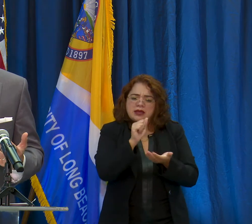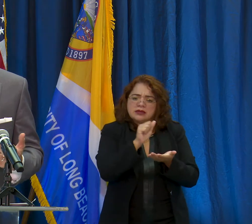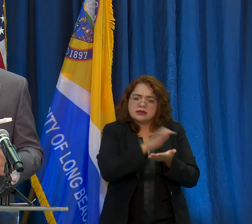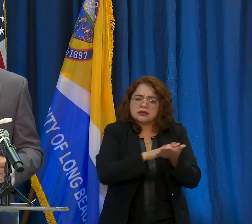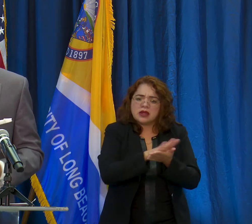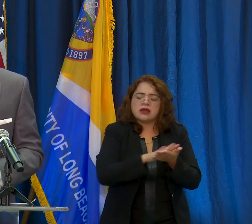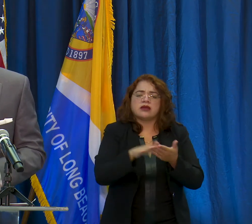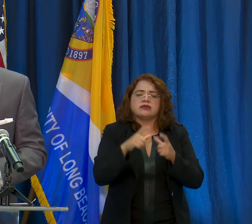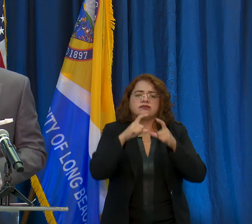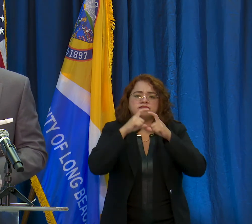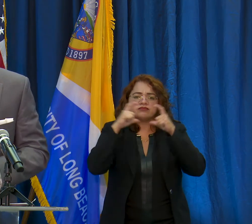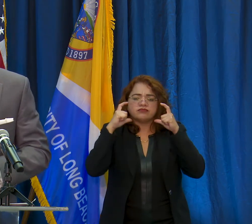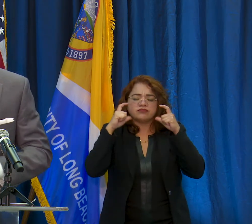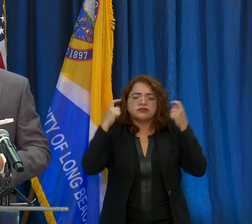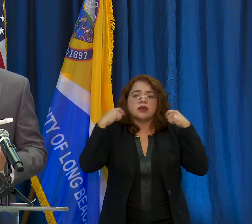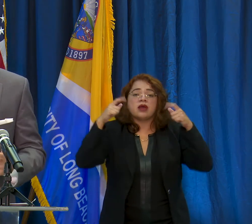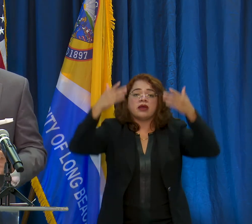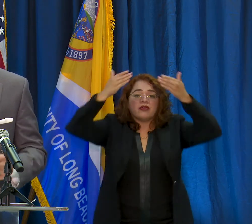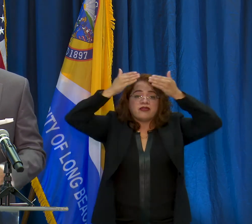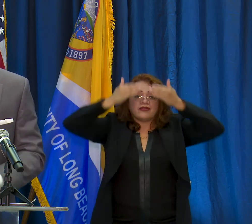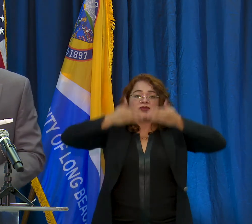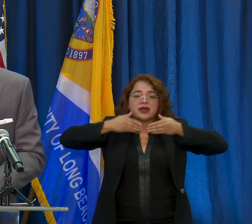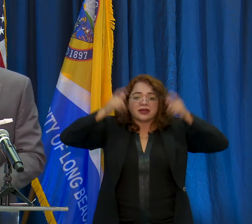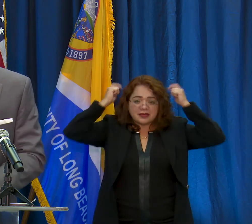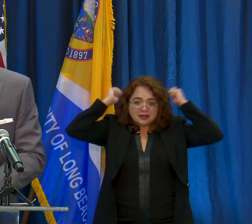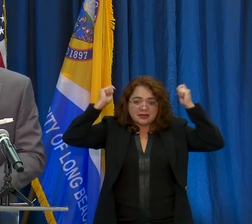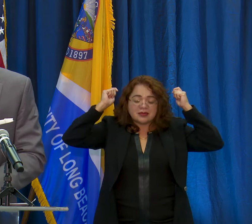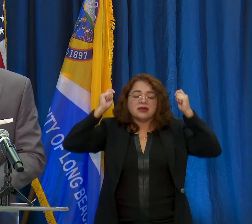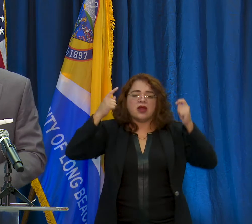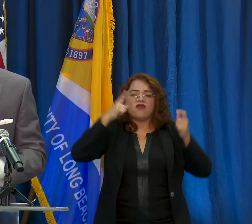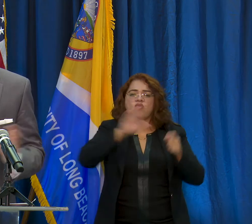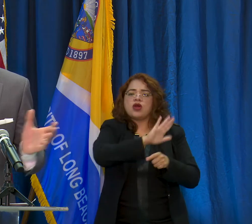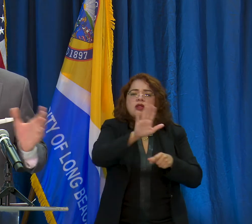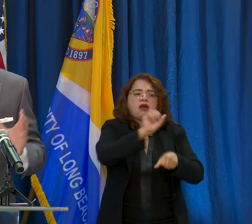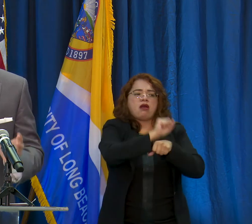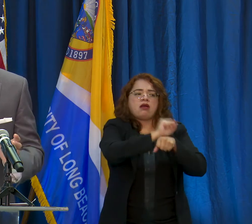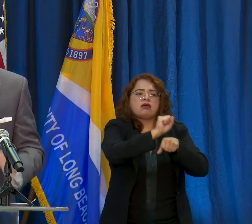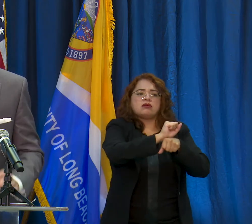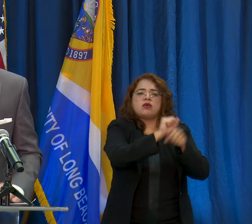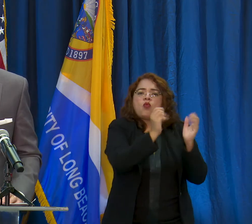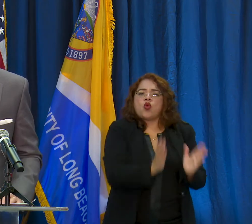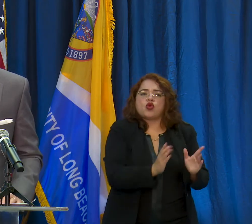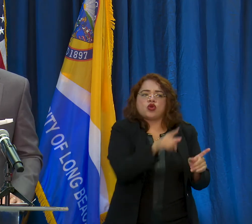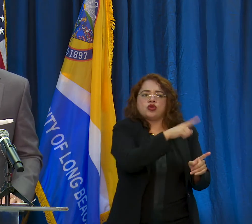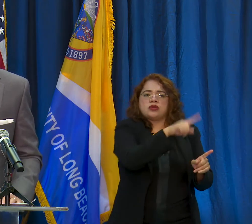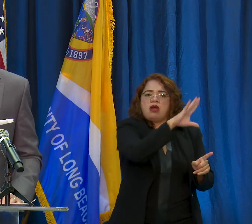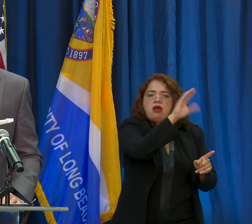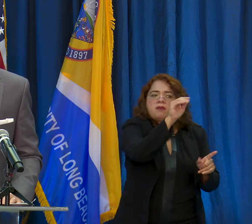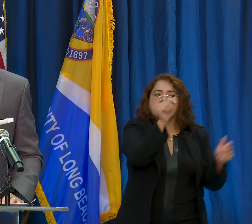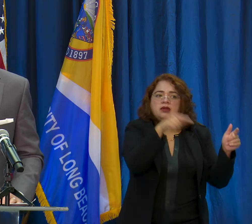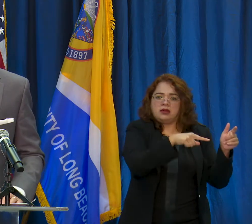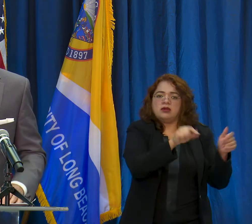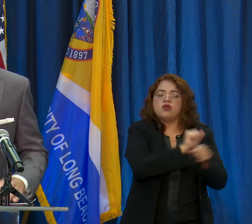shields for their employees. Look for more information about this program in the coming days.